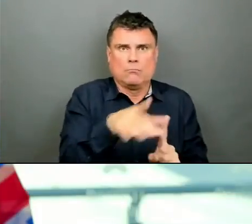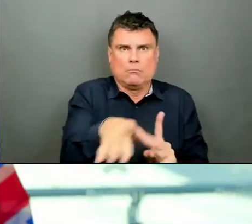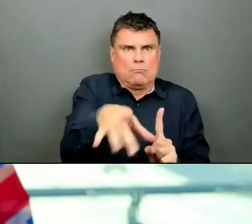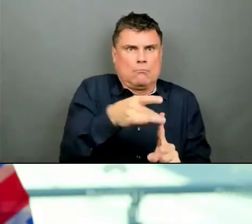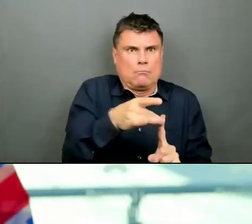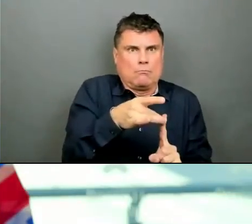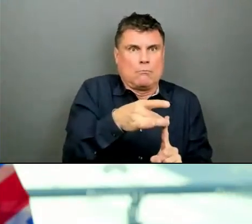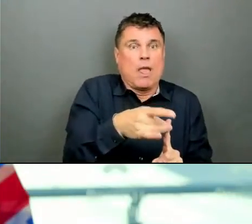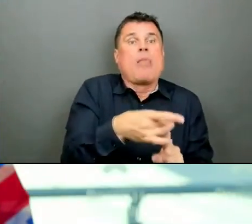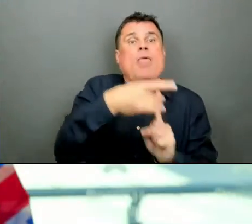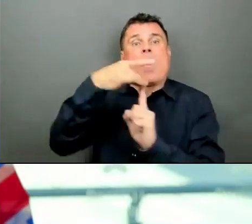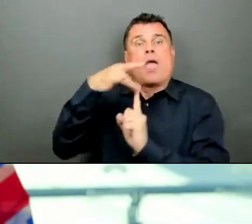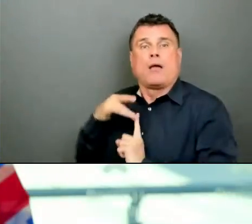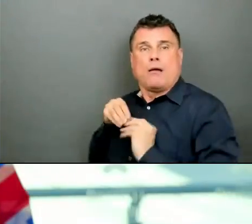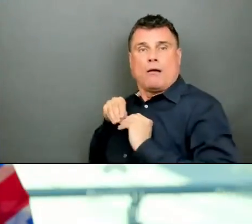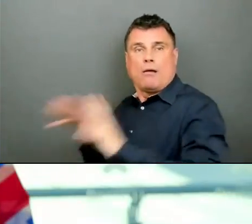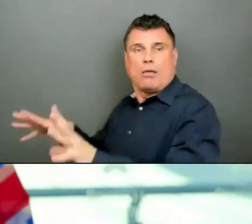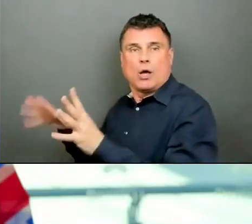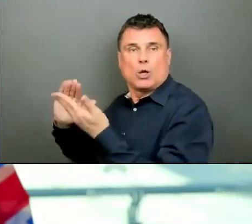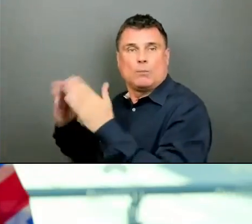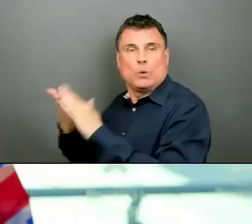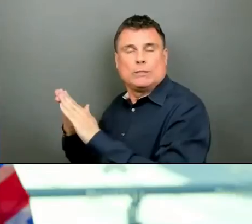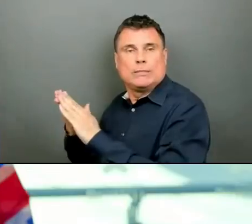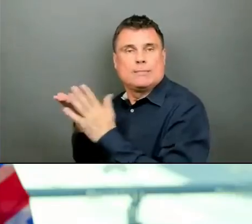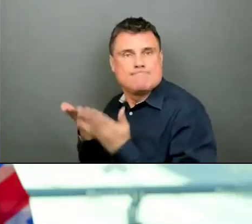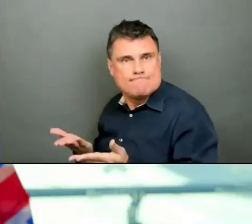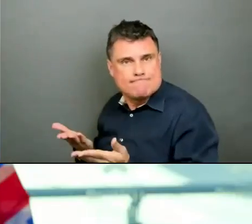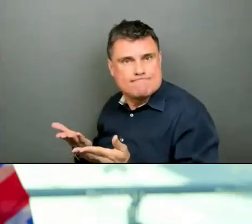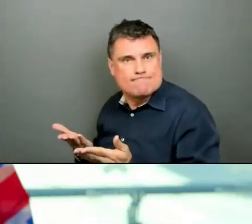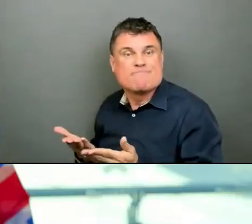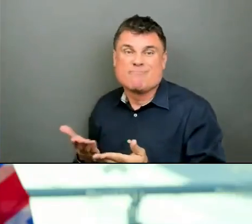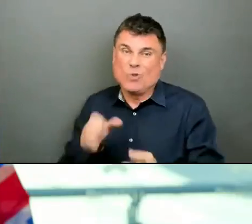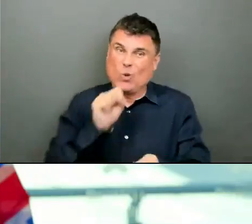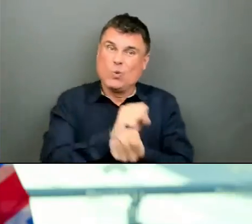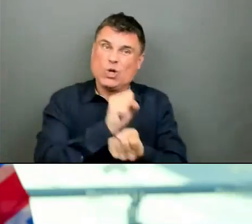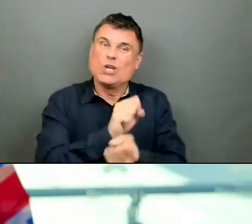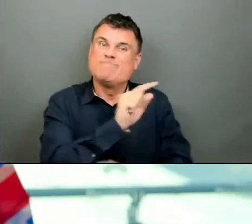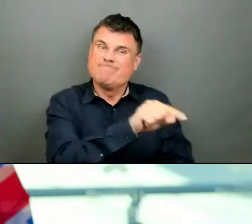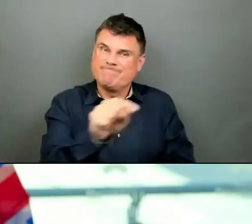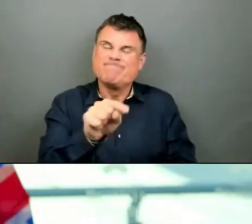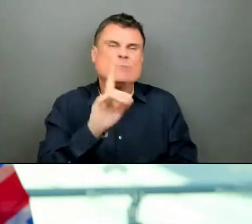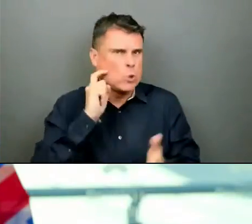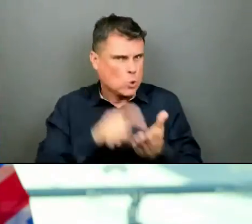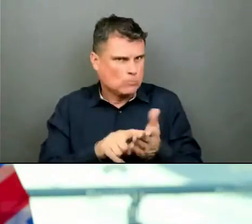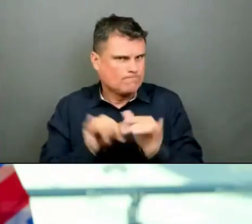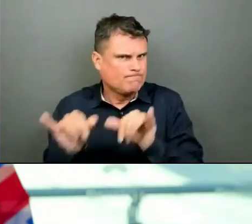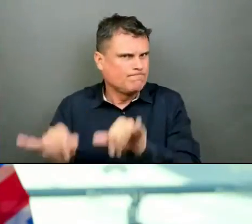we're seeing. missibility of some of the strains that are circulating in BC right now.